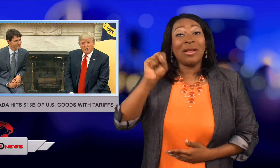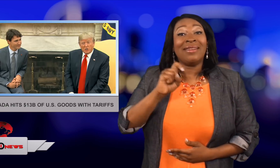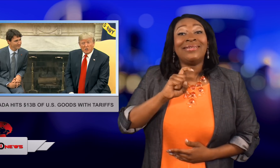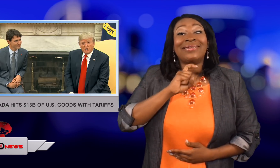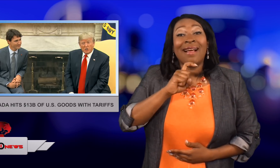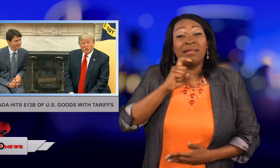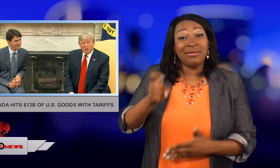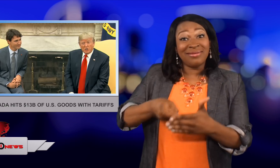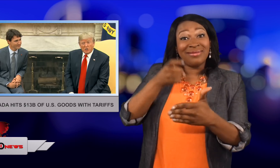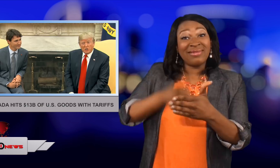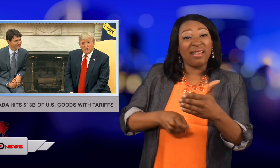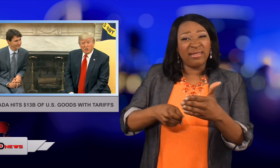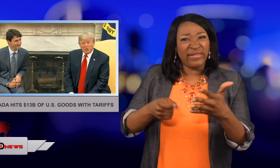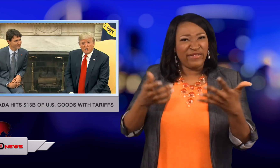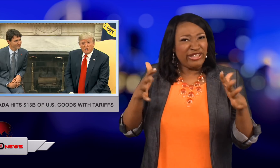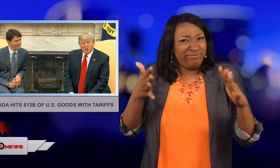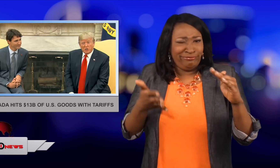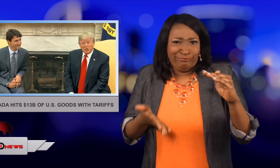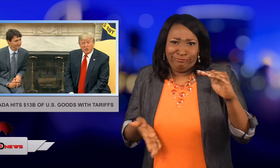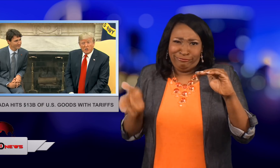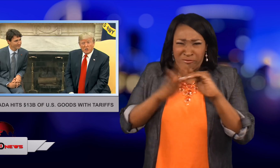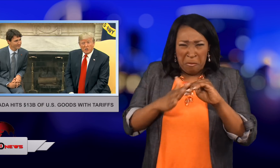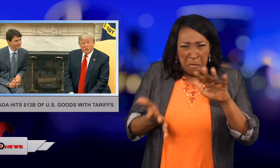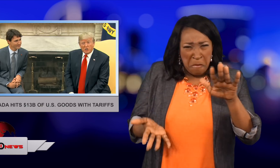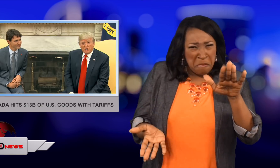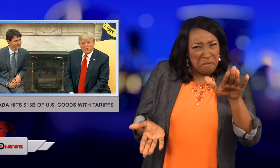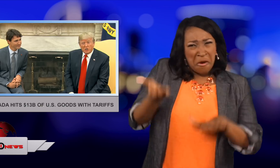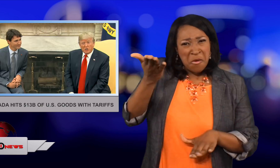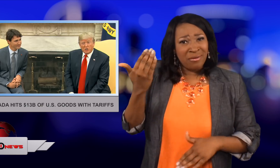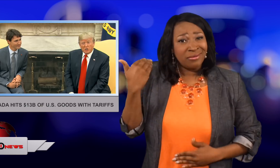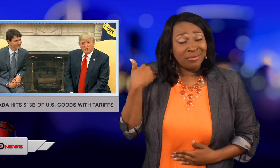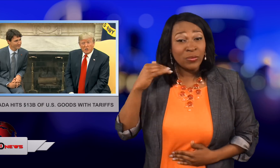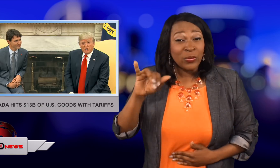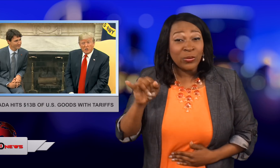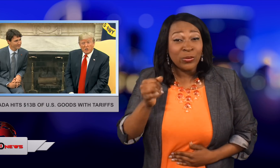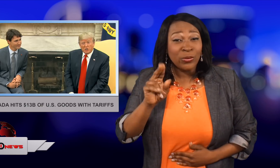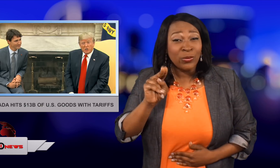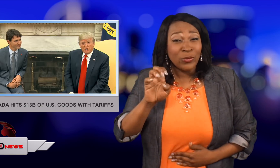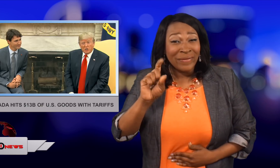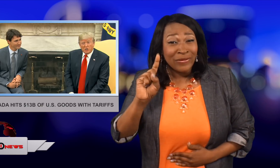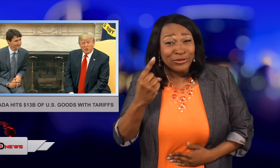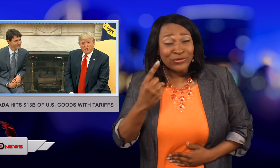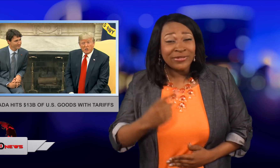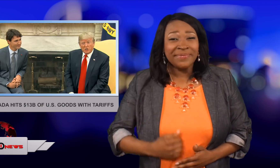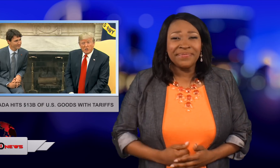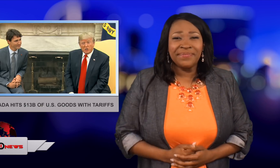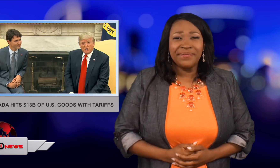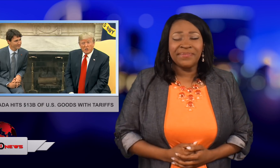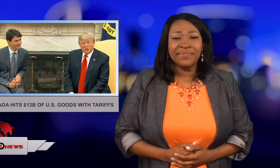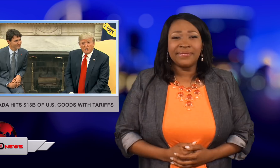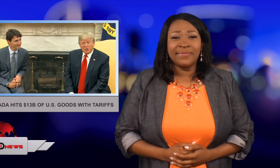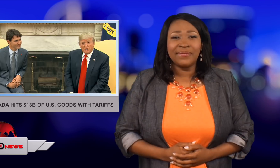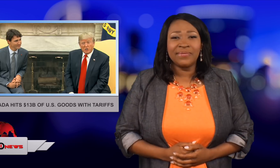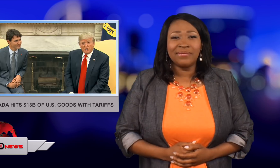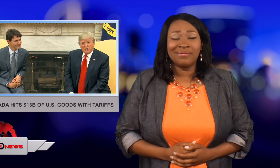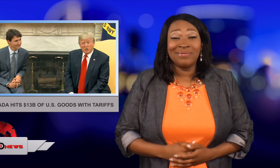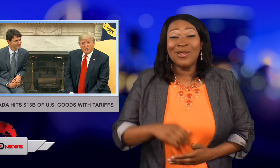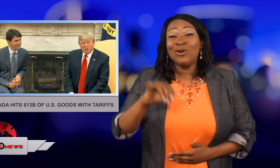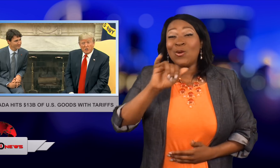US steel tariffs went into effect on June 1.